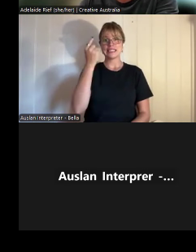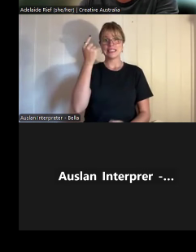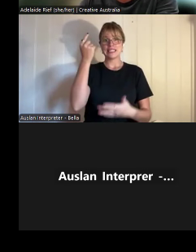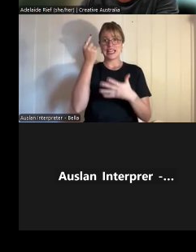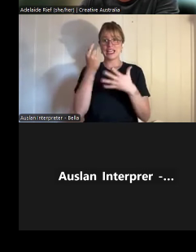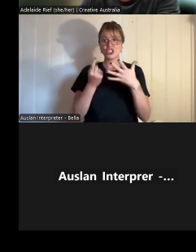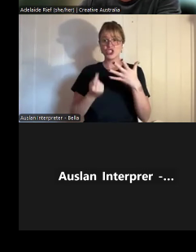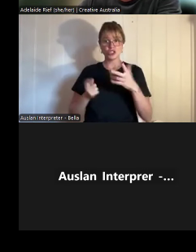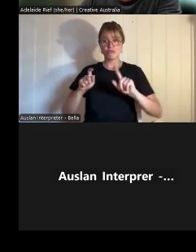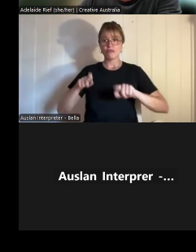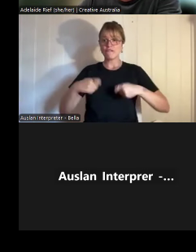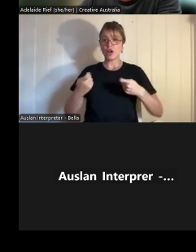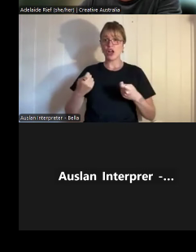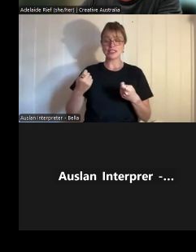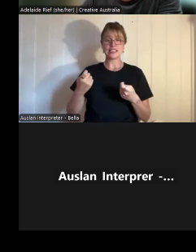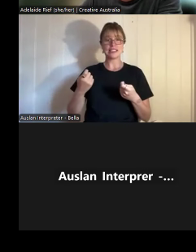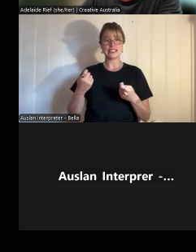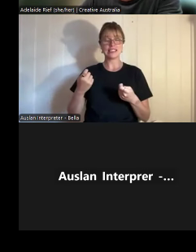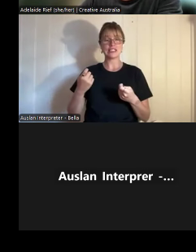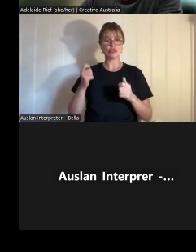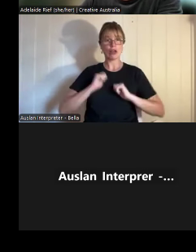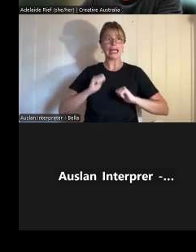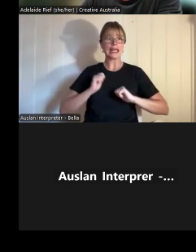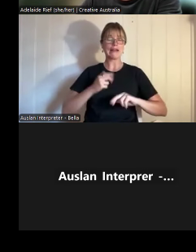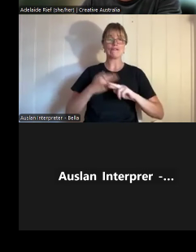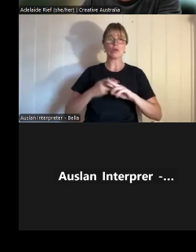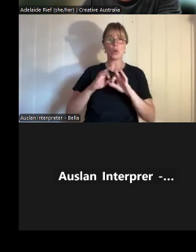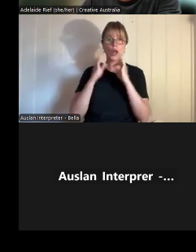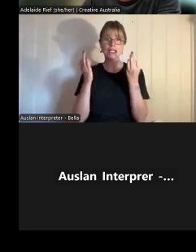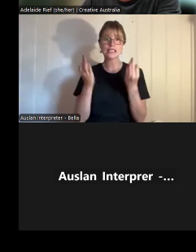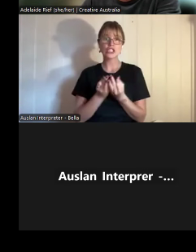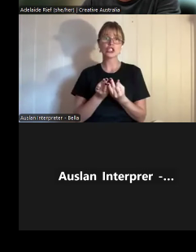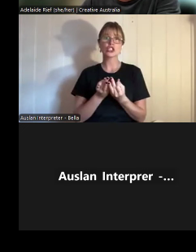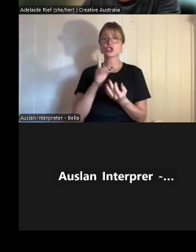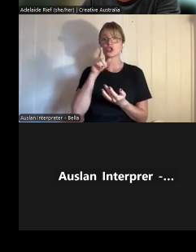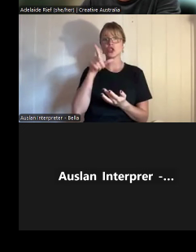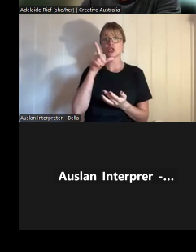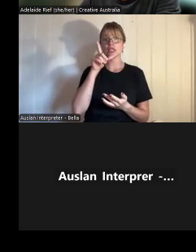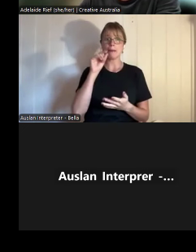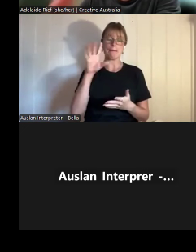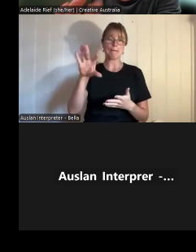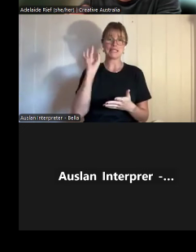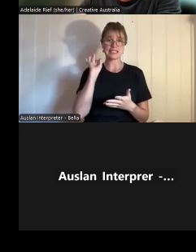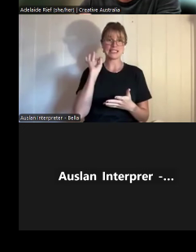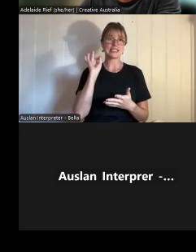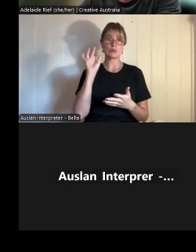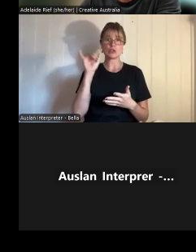to organisations. So the organisations you can choose from this list of five. Just to be clear,